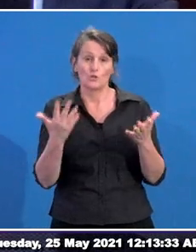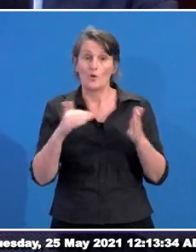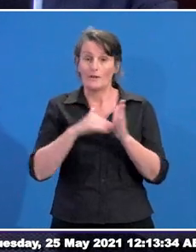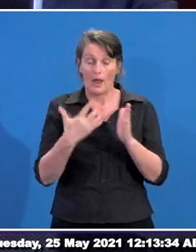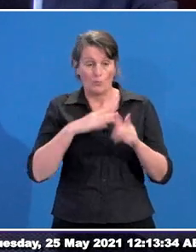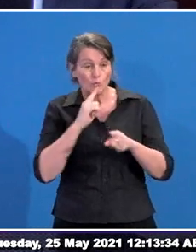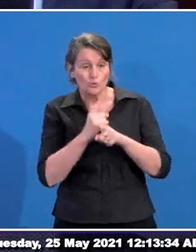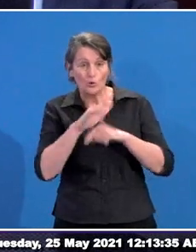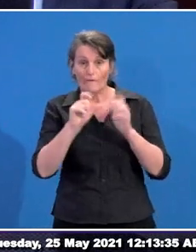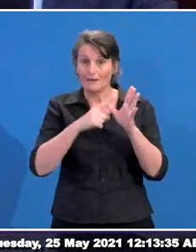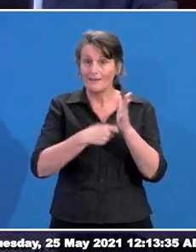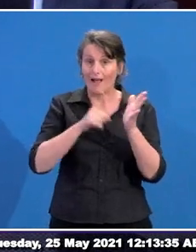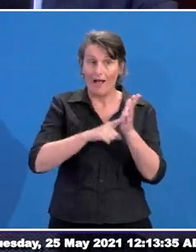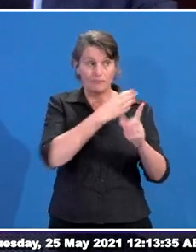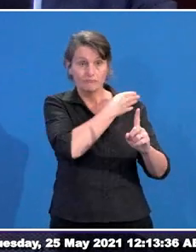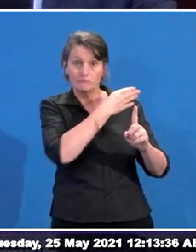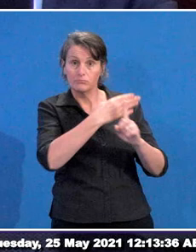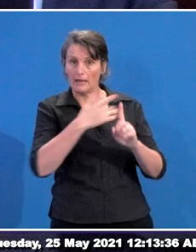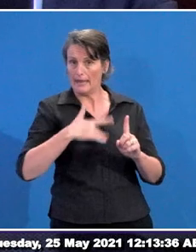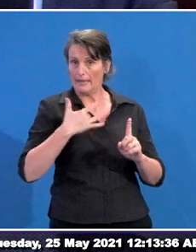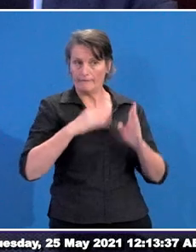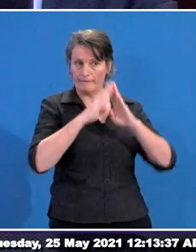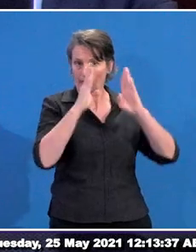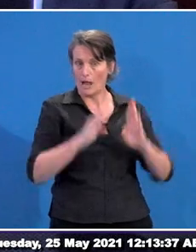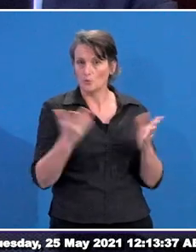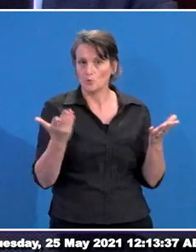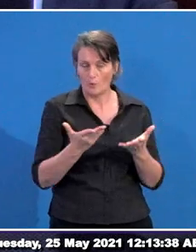And You tell the Royal Commission in your statement that his behaviours